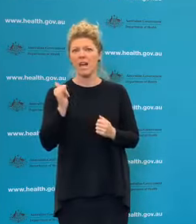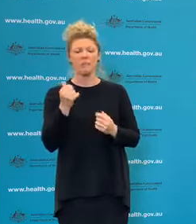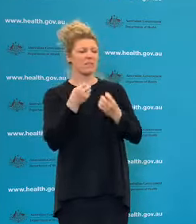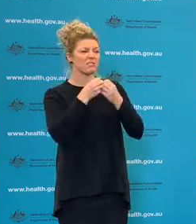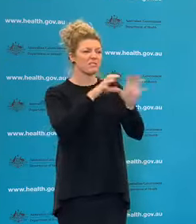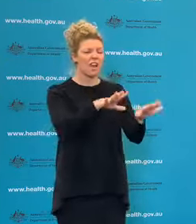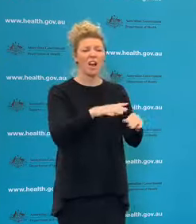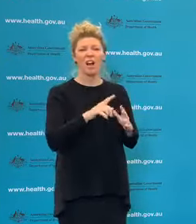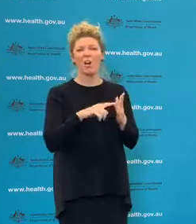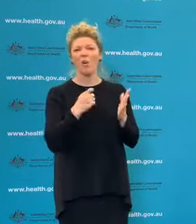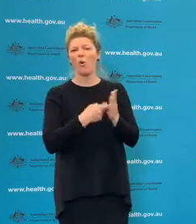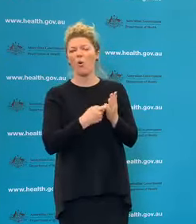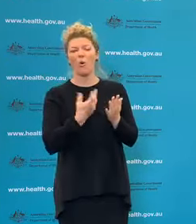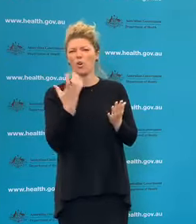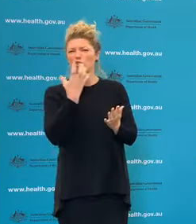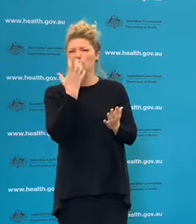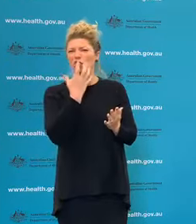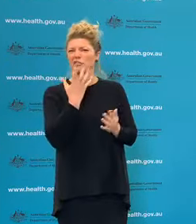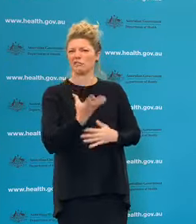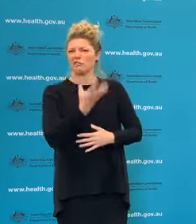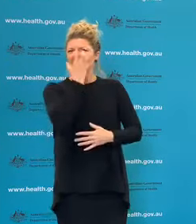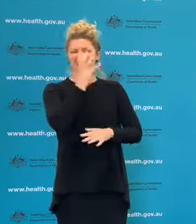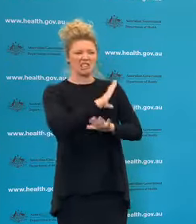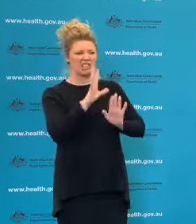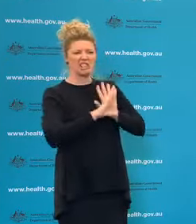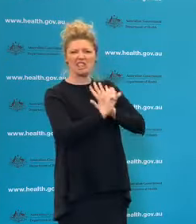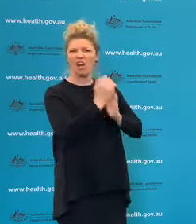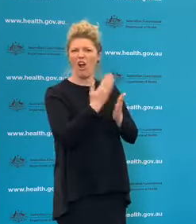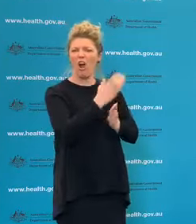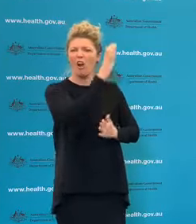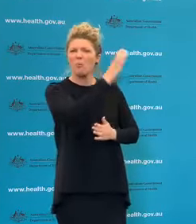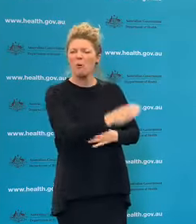other form aggression. That is not tolerated, we do not tolerate any